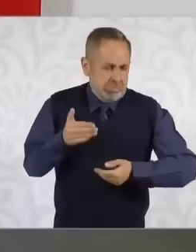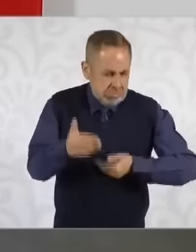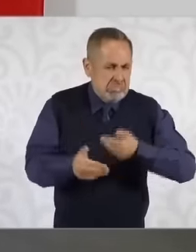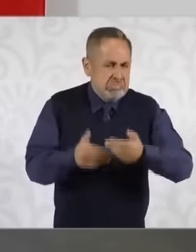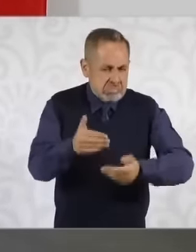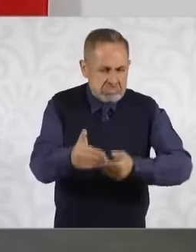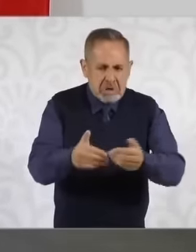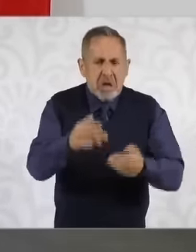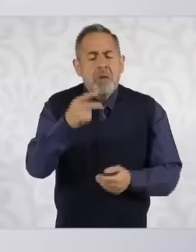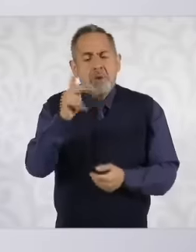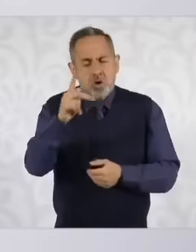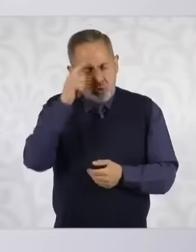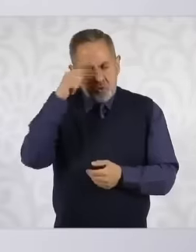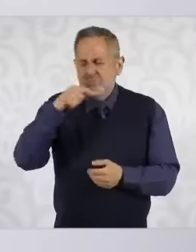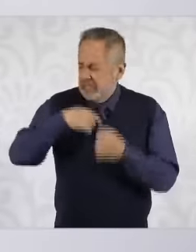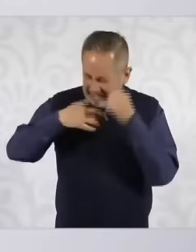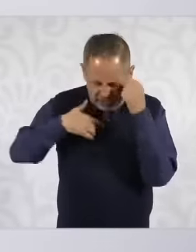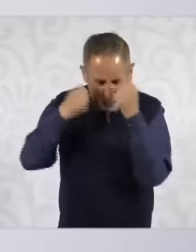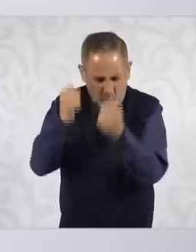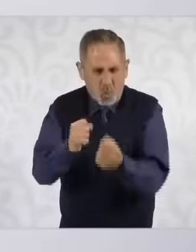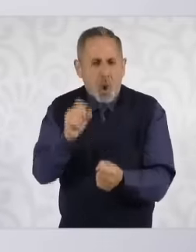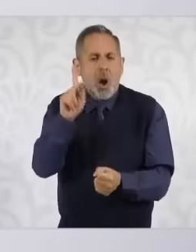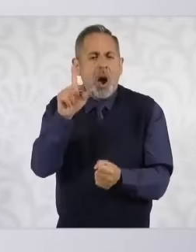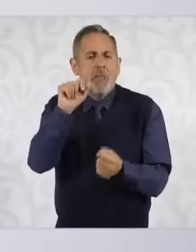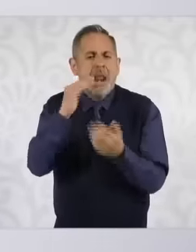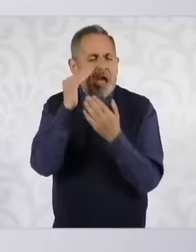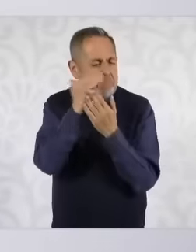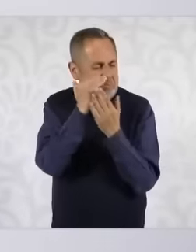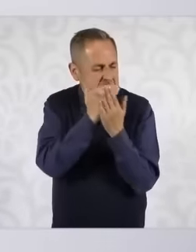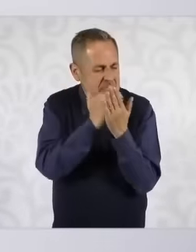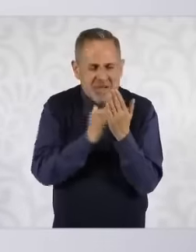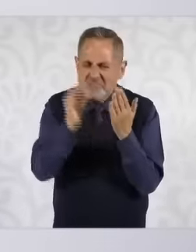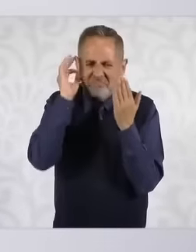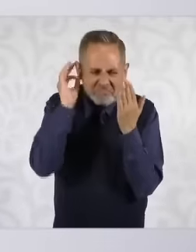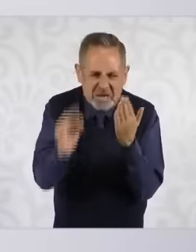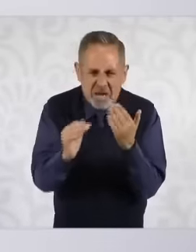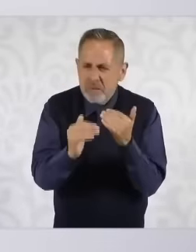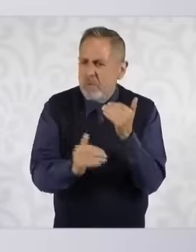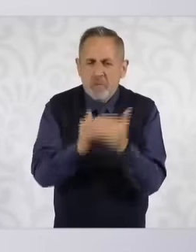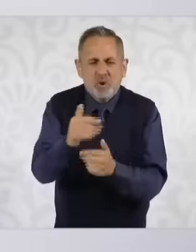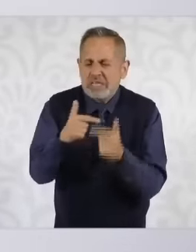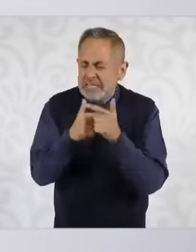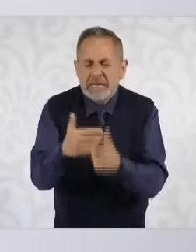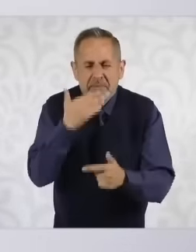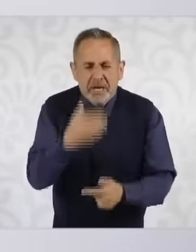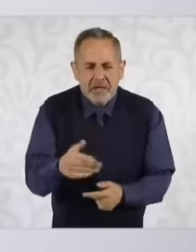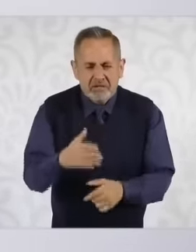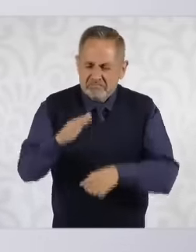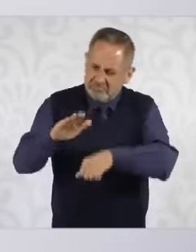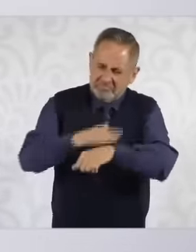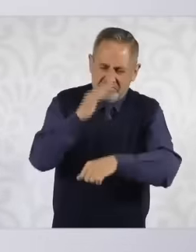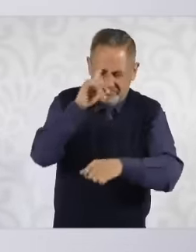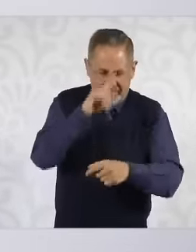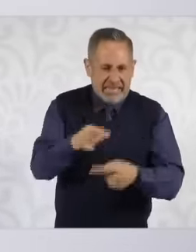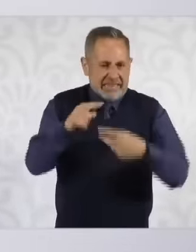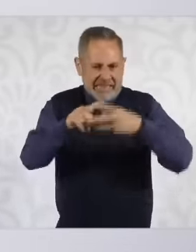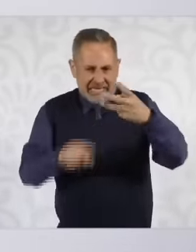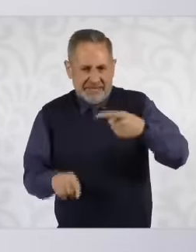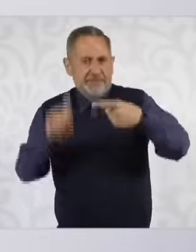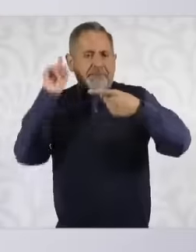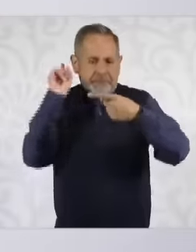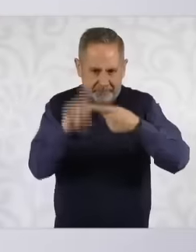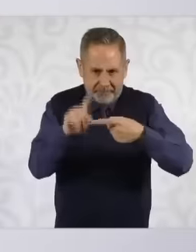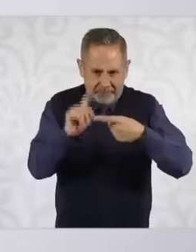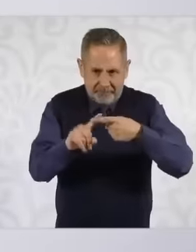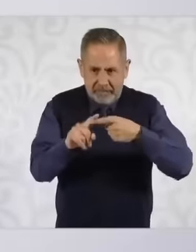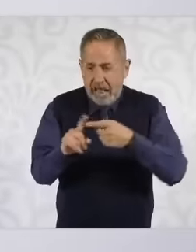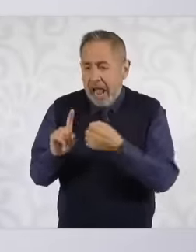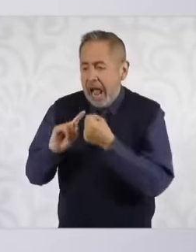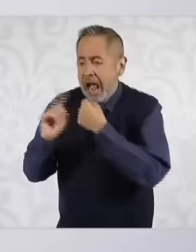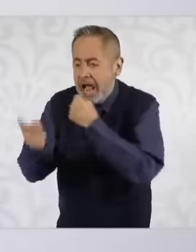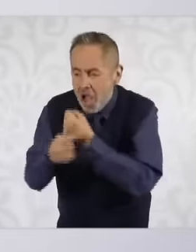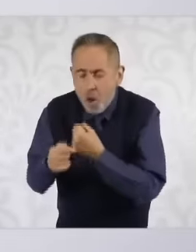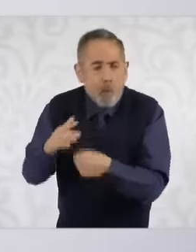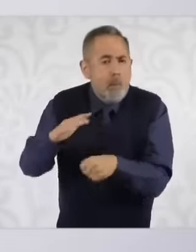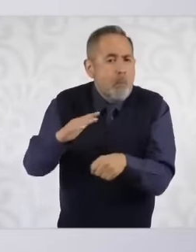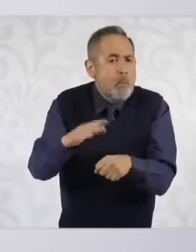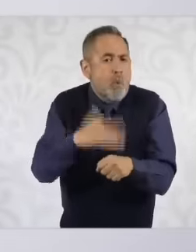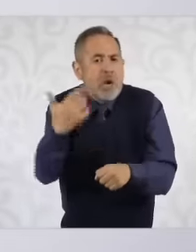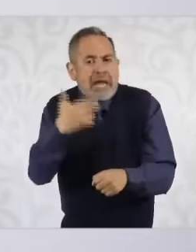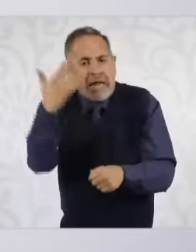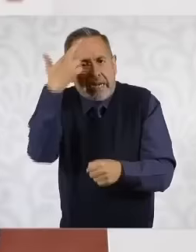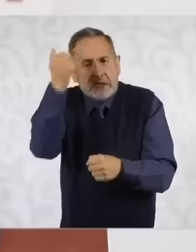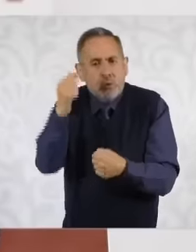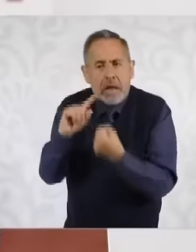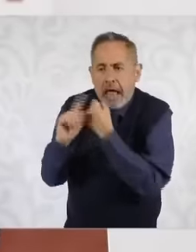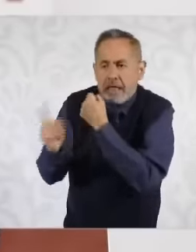strategy is correct and I am going to repeat it paying attention to the causes, we can never forget that they